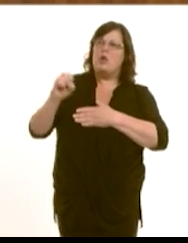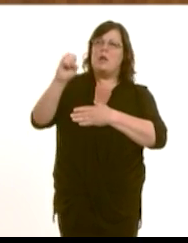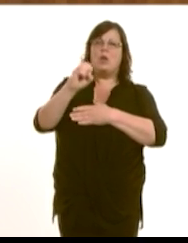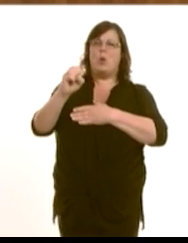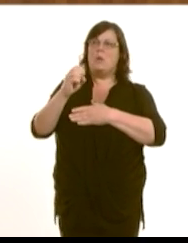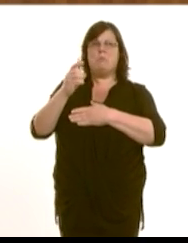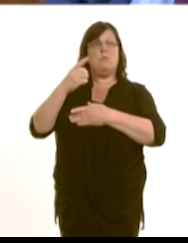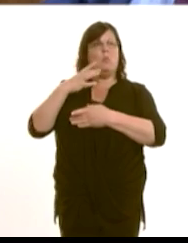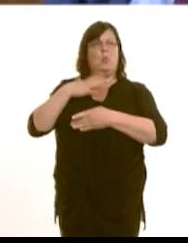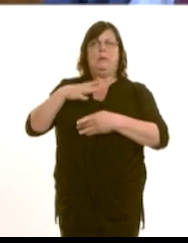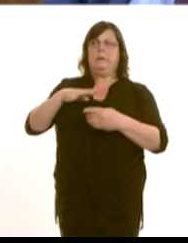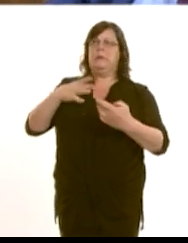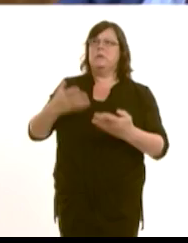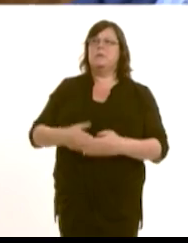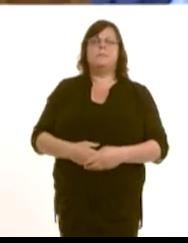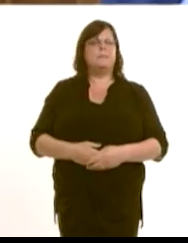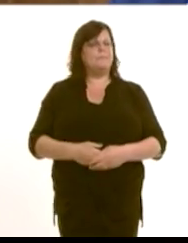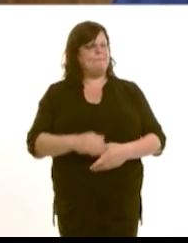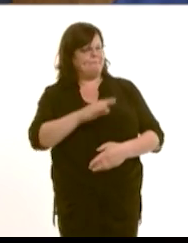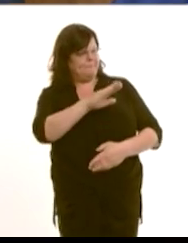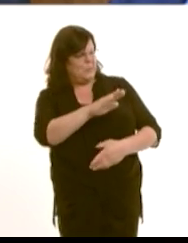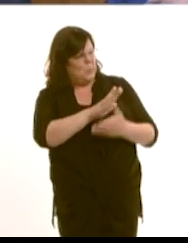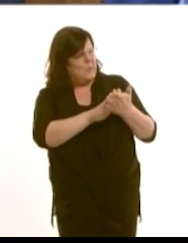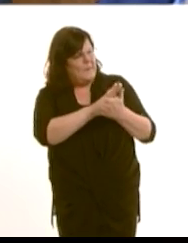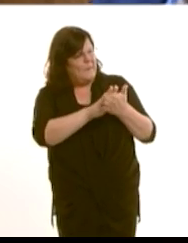Carwyn Jones: The leader of UKIP seems to be saying that, with the UK out of the EU,